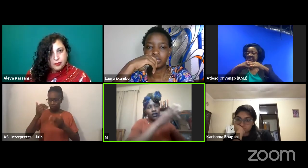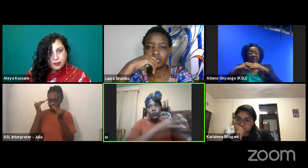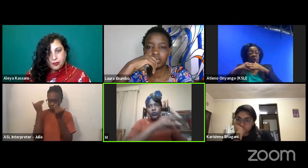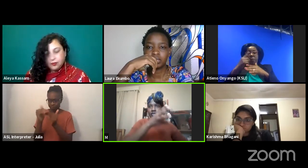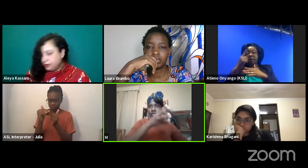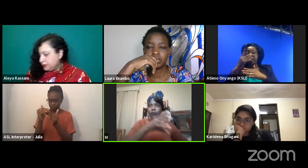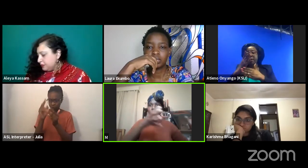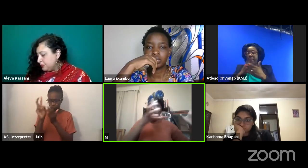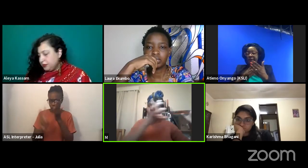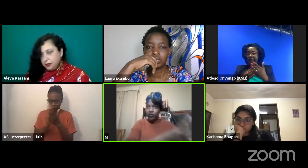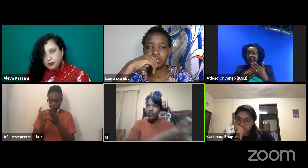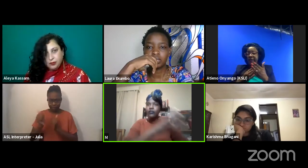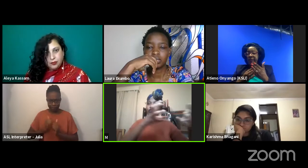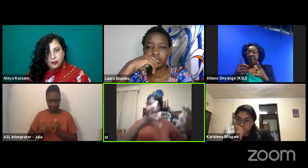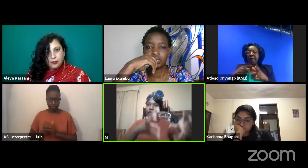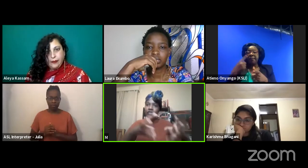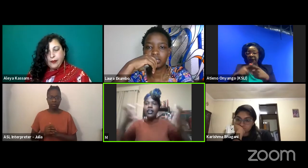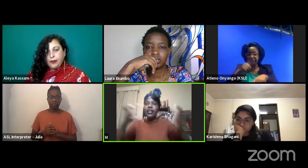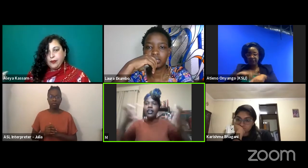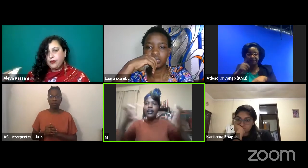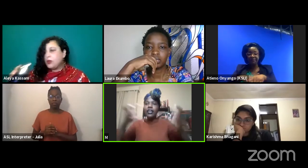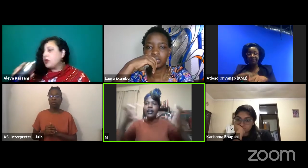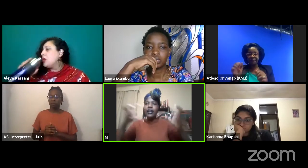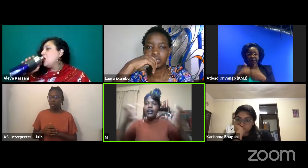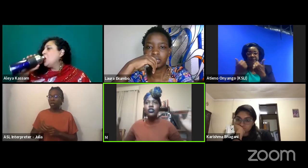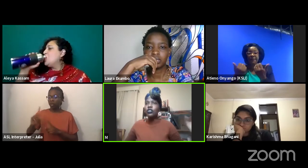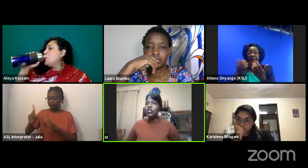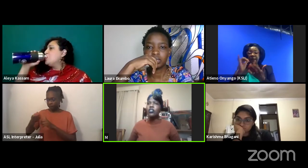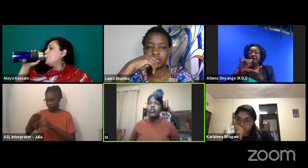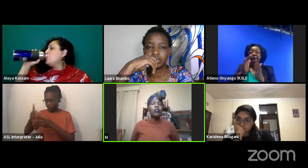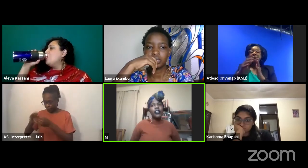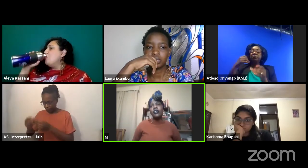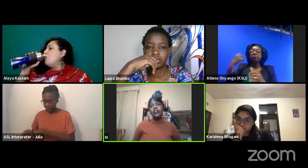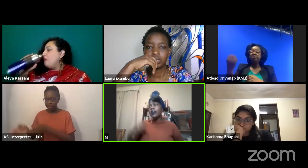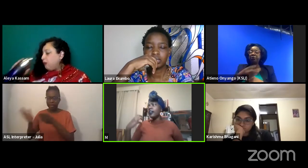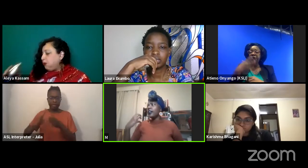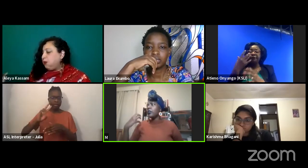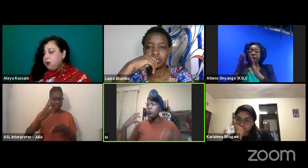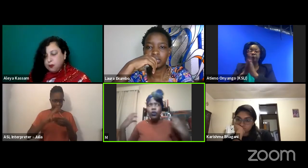And so we had set up this is the first story. The second had a beautiful story structure and outline